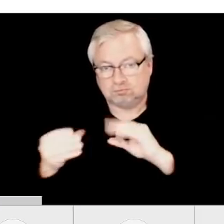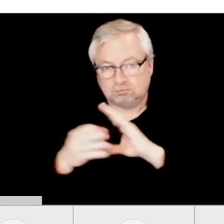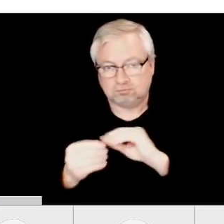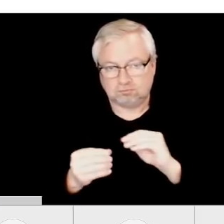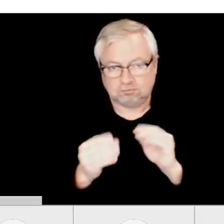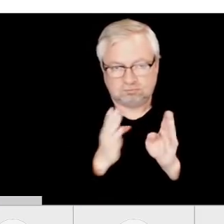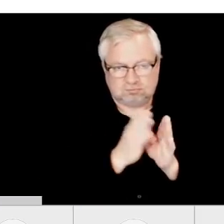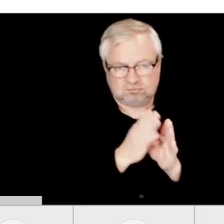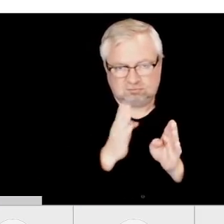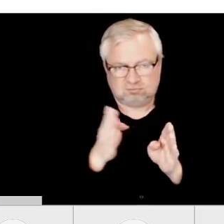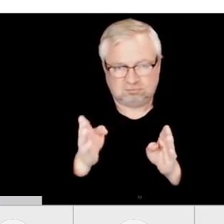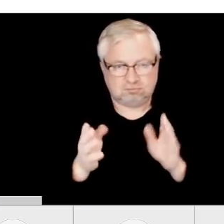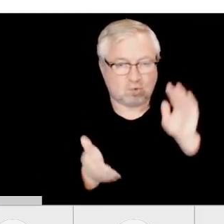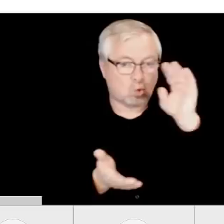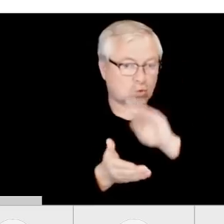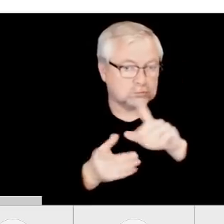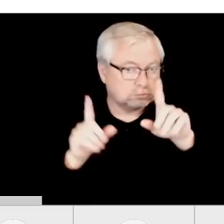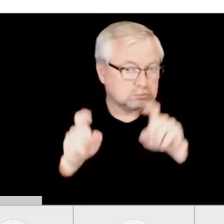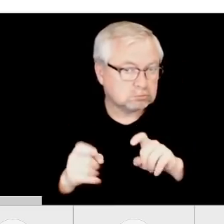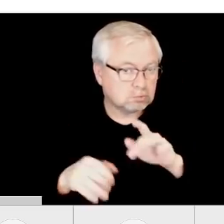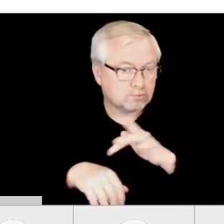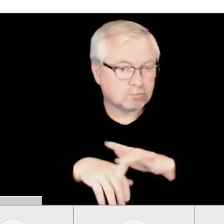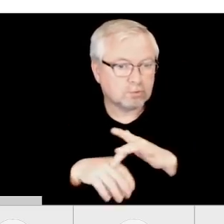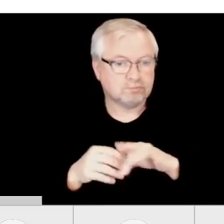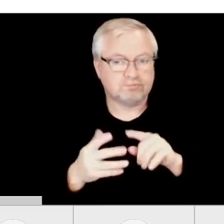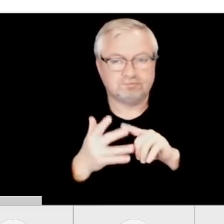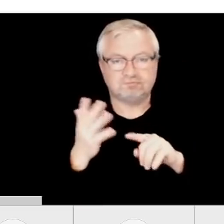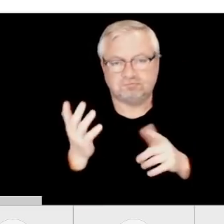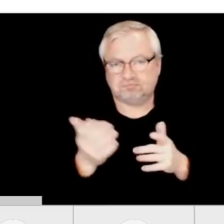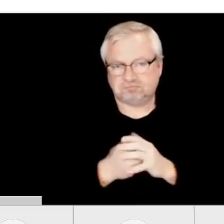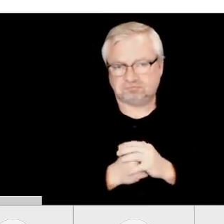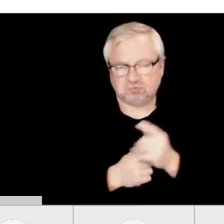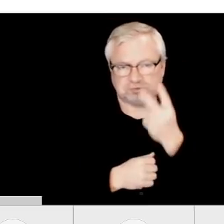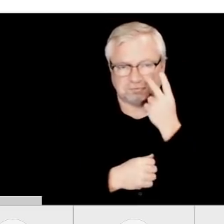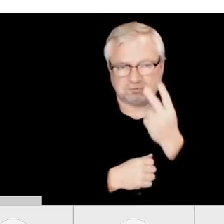And we understand sensitivity ranges somewhere between 70 and 90%.